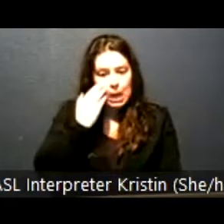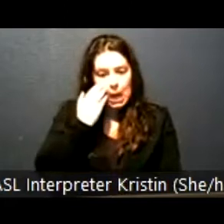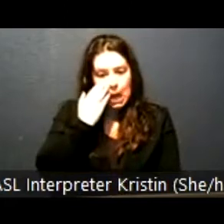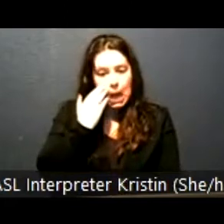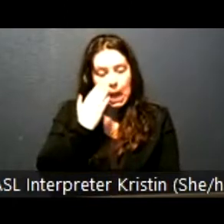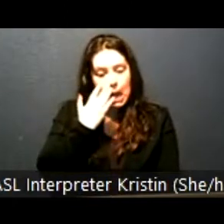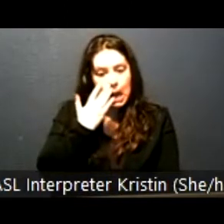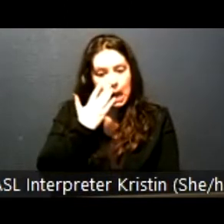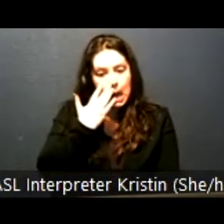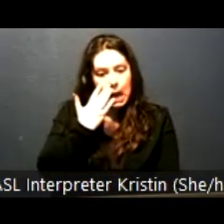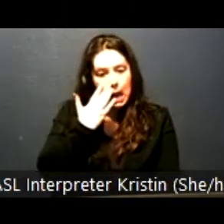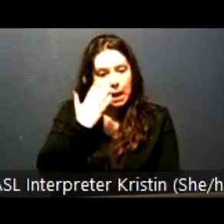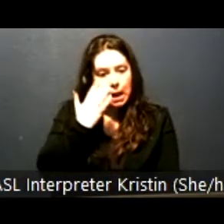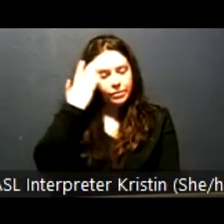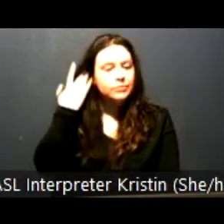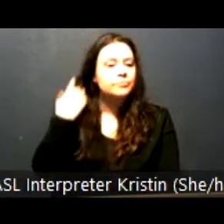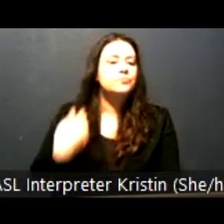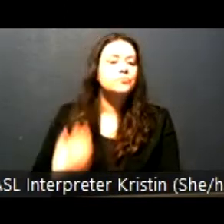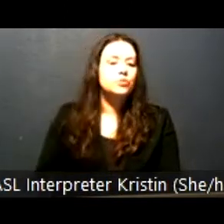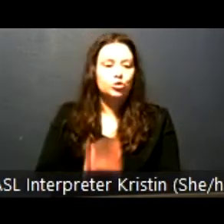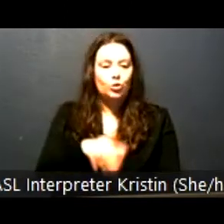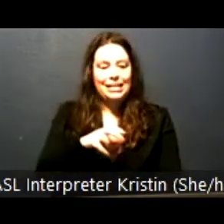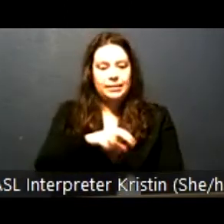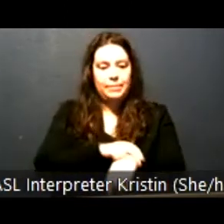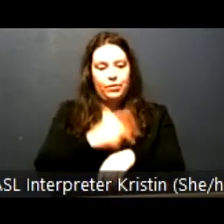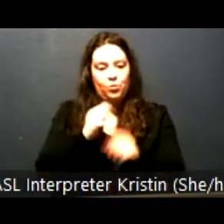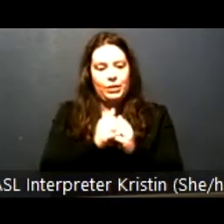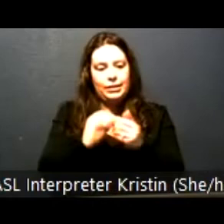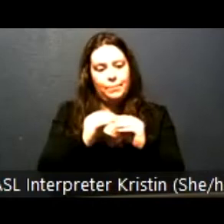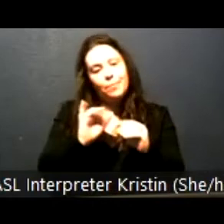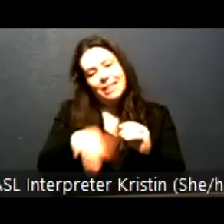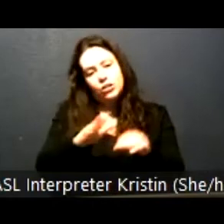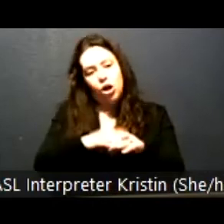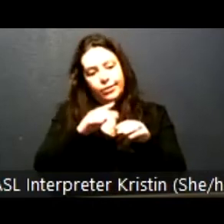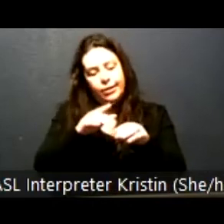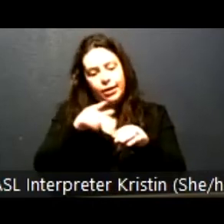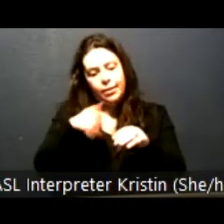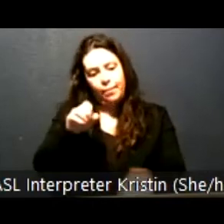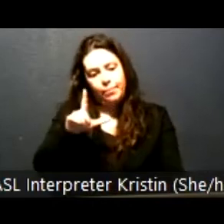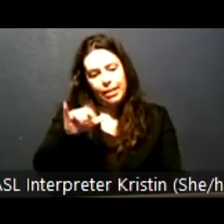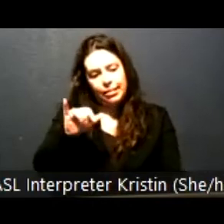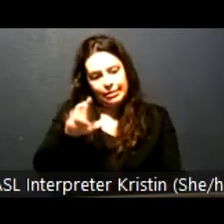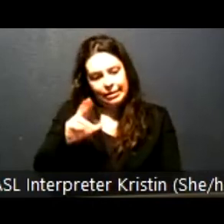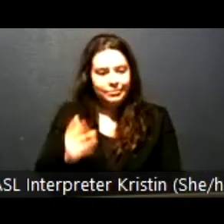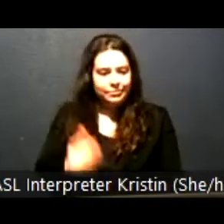the big pelican band. Um, there's the pelican band, and then finally we attach the tag to the bird so